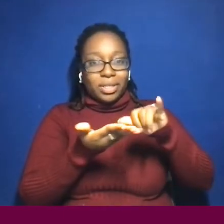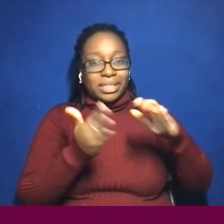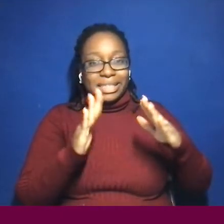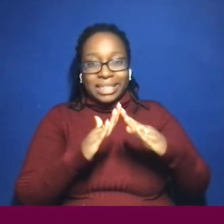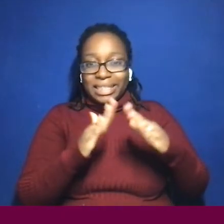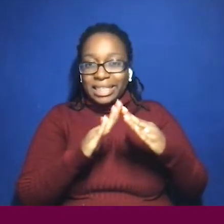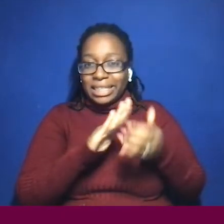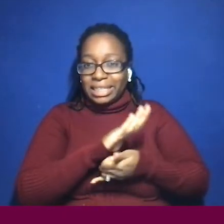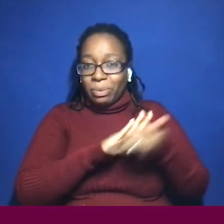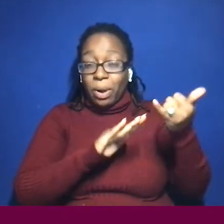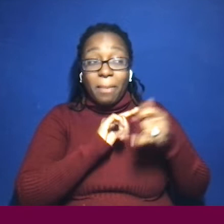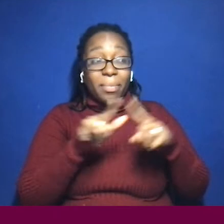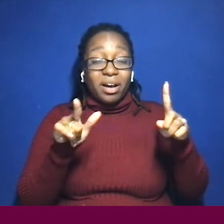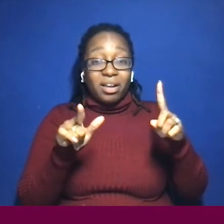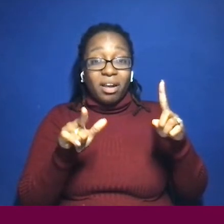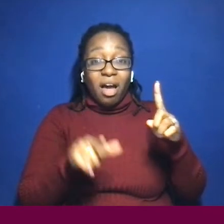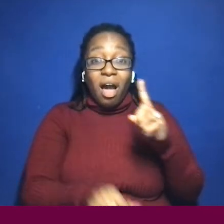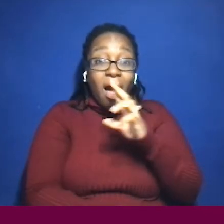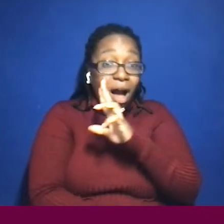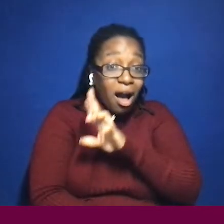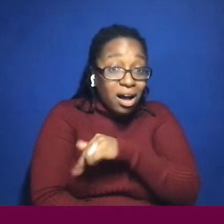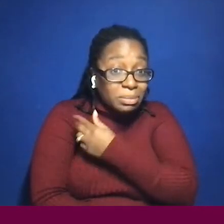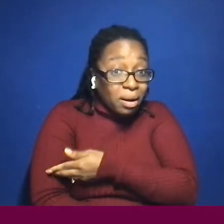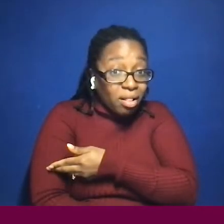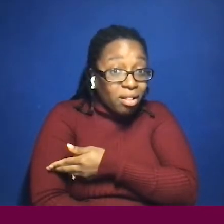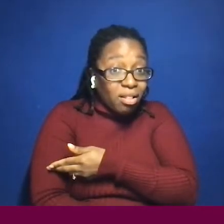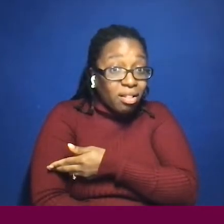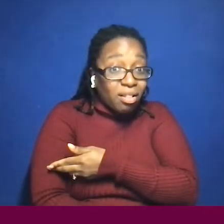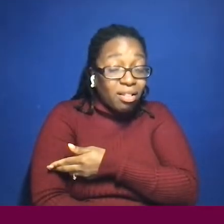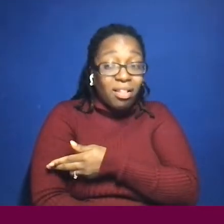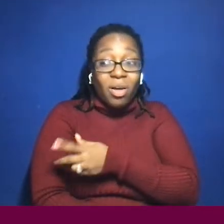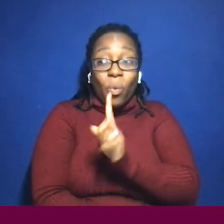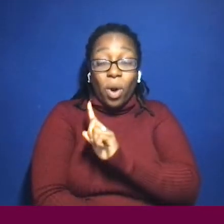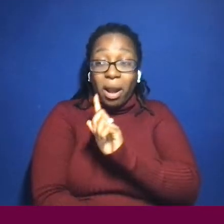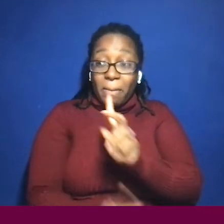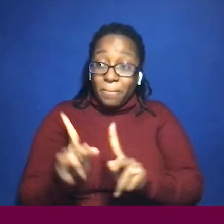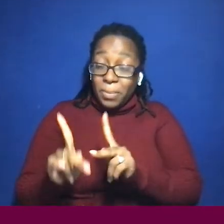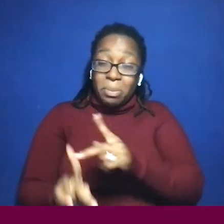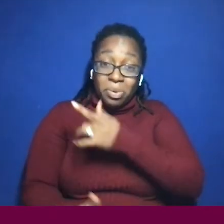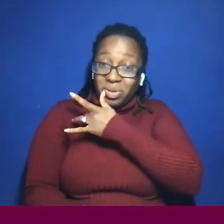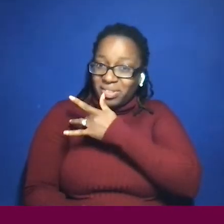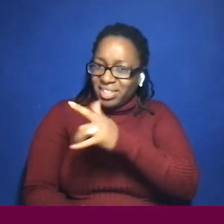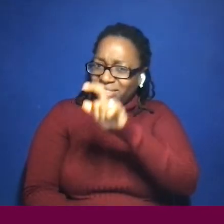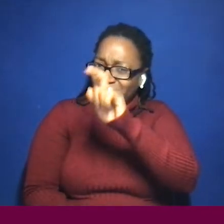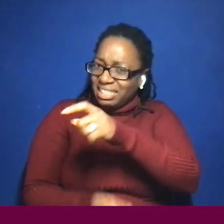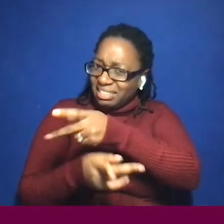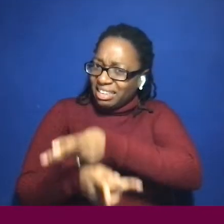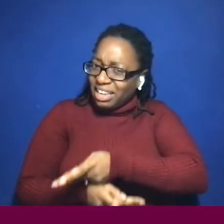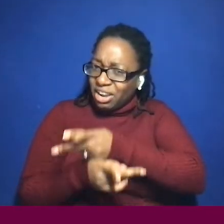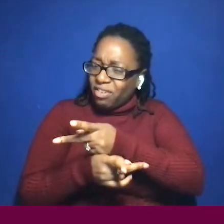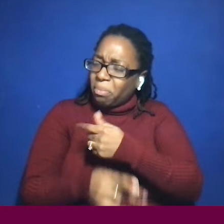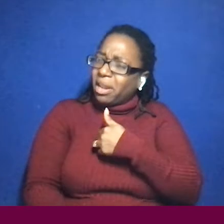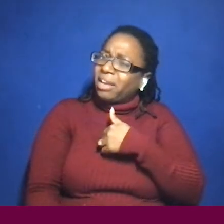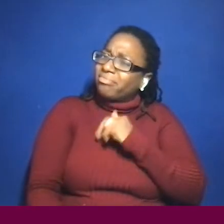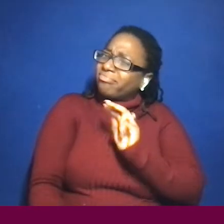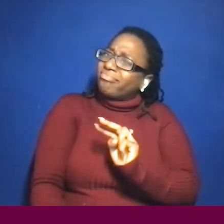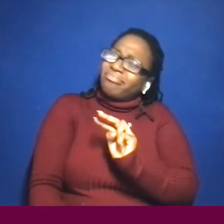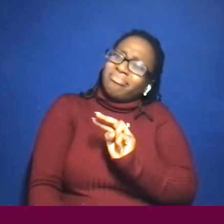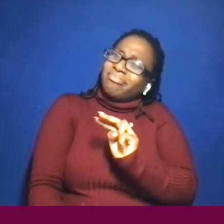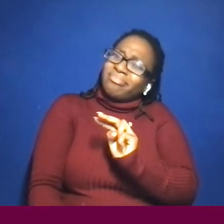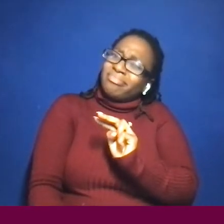I mean, come on, where lives are in your care. So that's really struck me as we were working